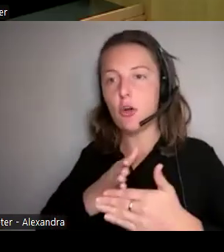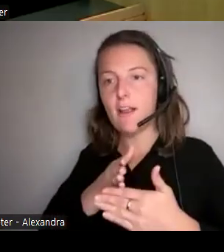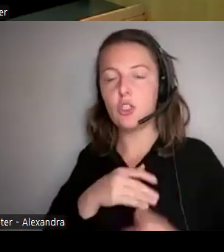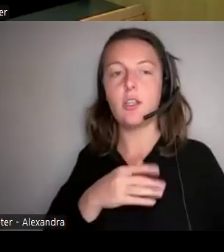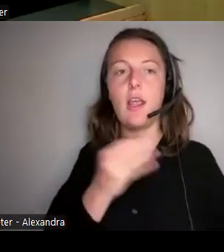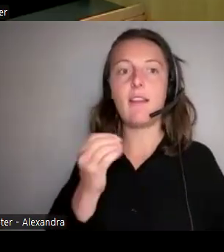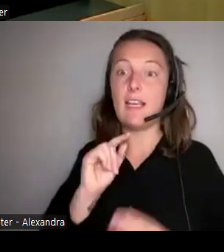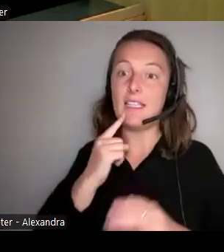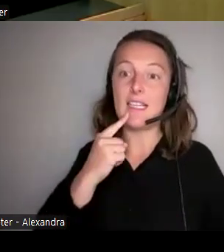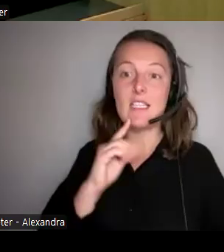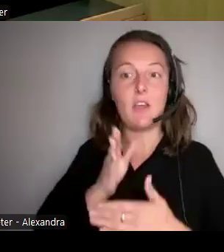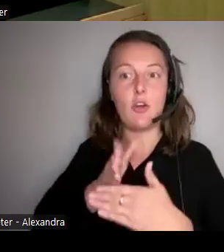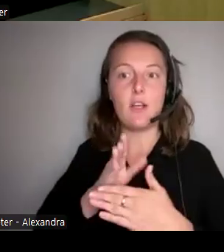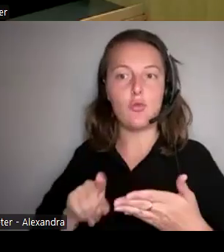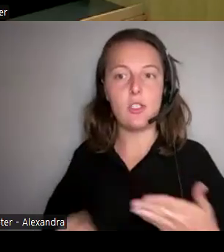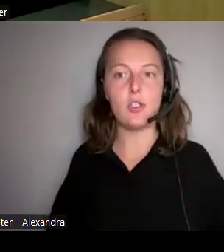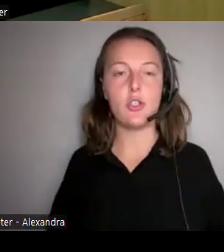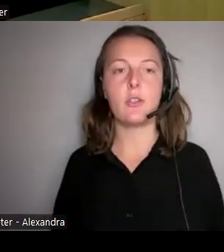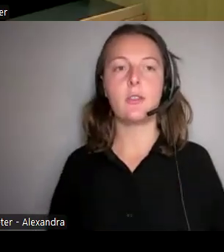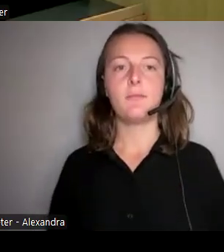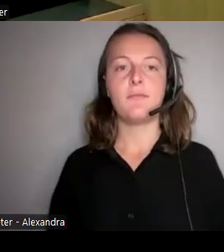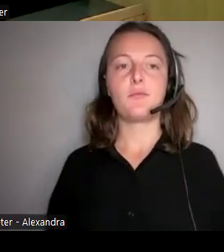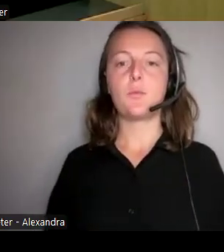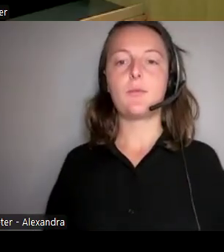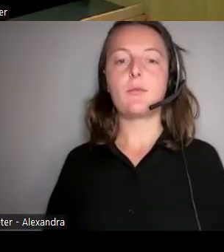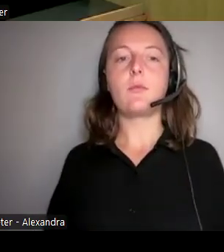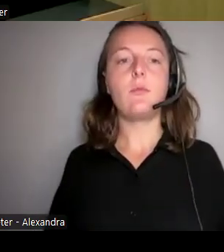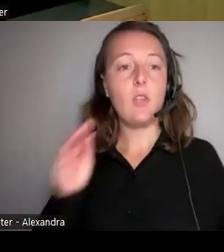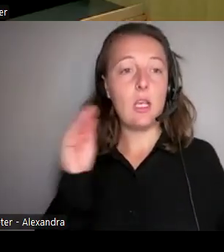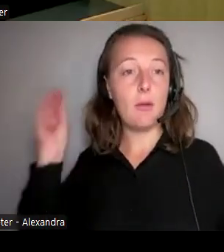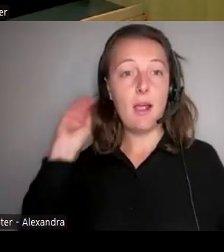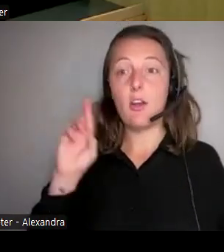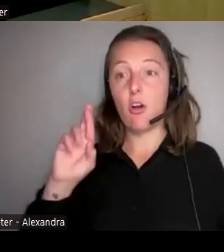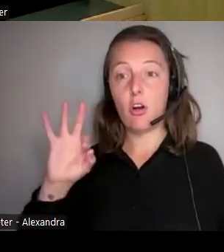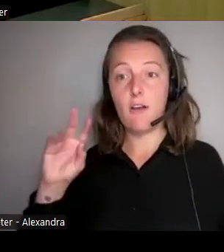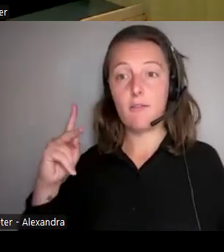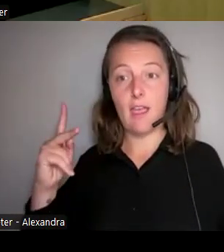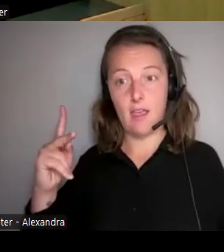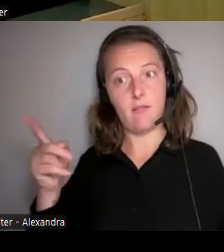interventions research. Um keep in mind that RFK has a big say in the direction of mental health